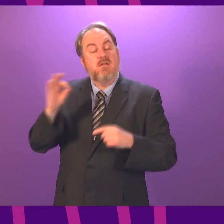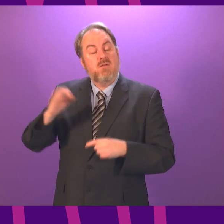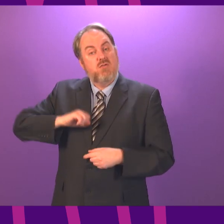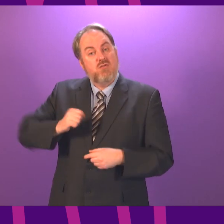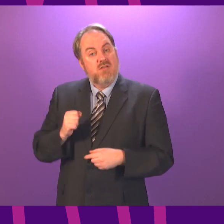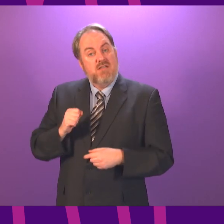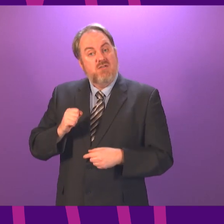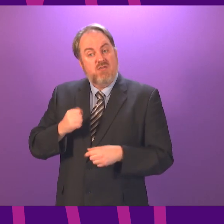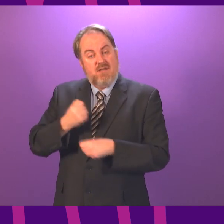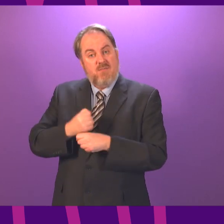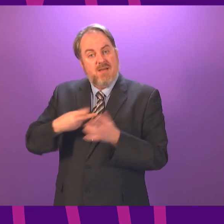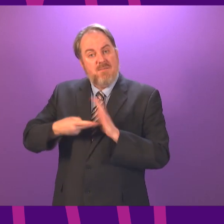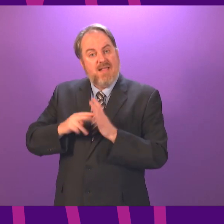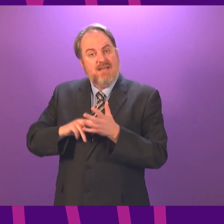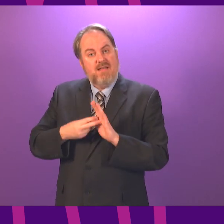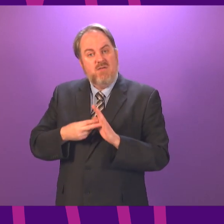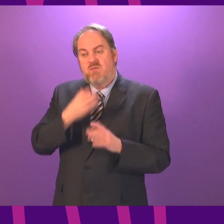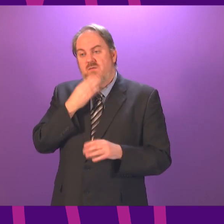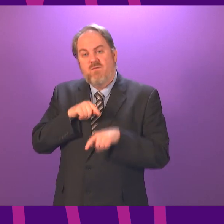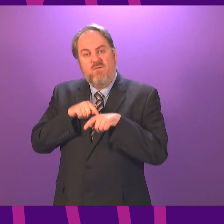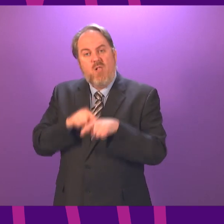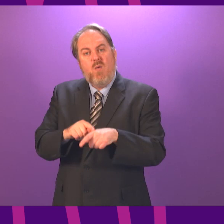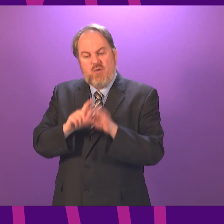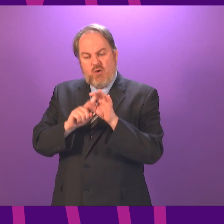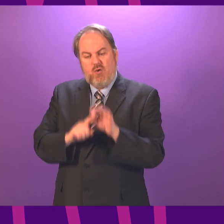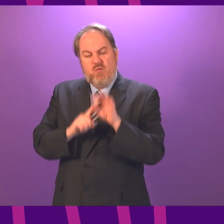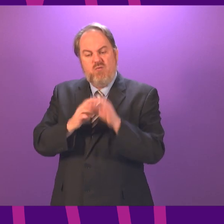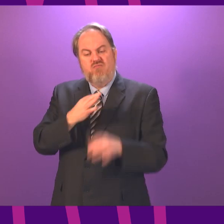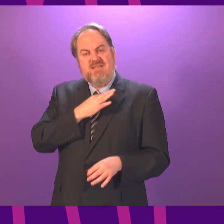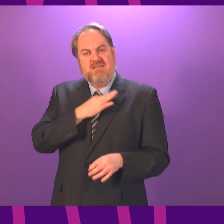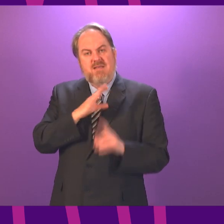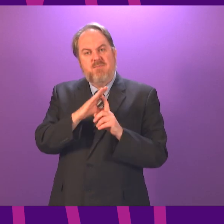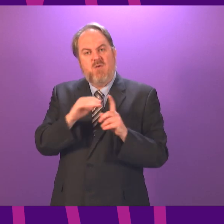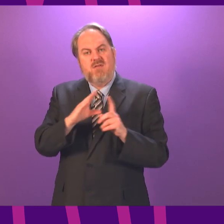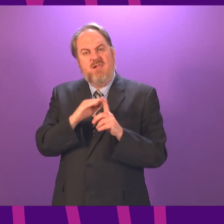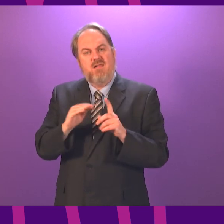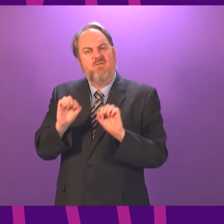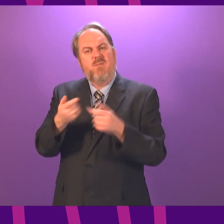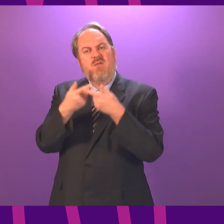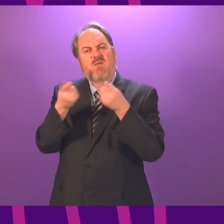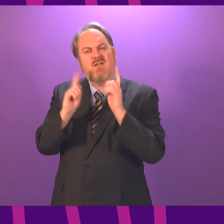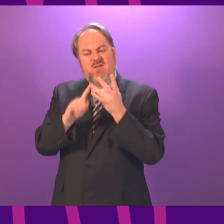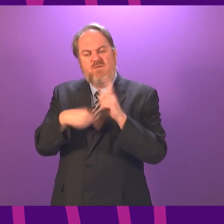the QCovid risk prediction model that has been developed by the University of Oxford to expand the criteria for those who are placed on the shielding list?